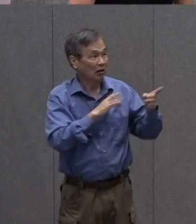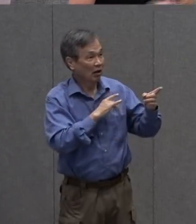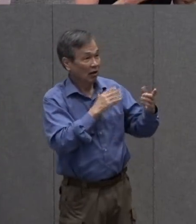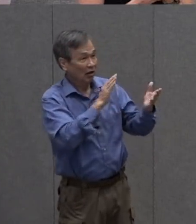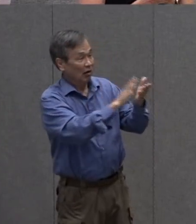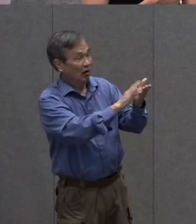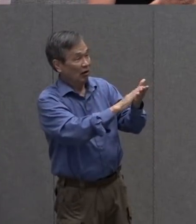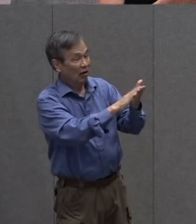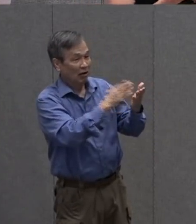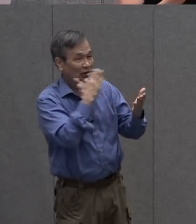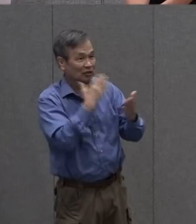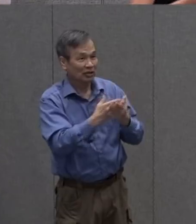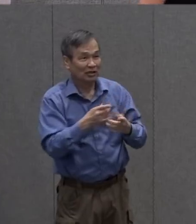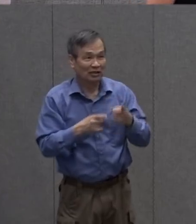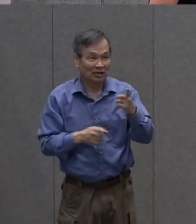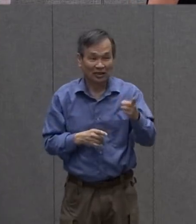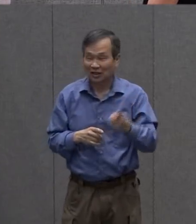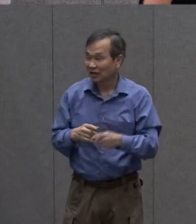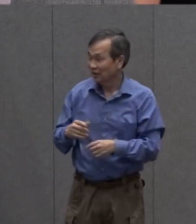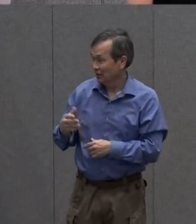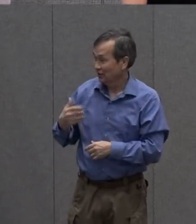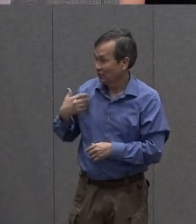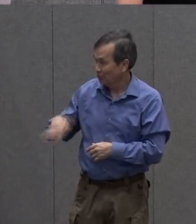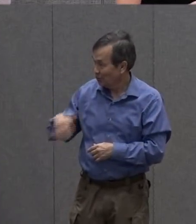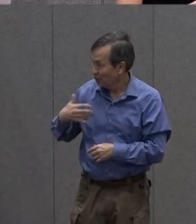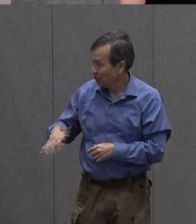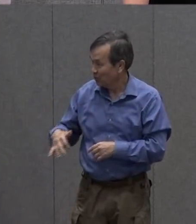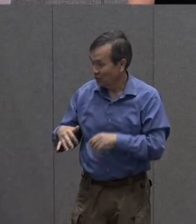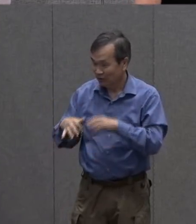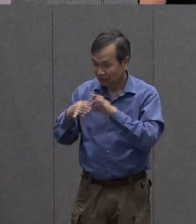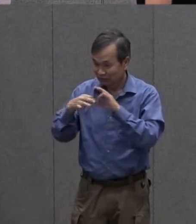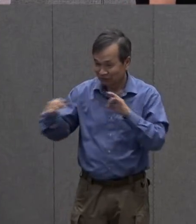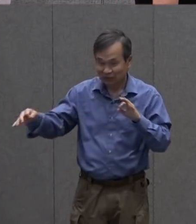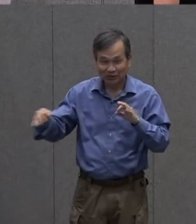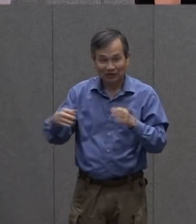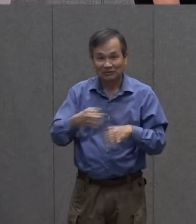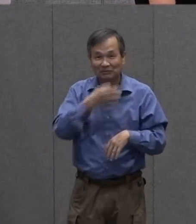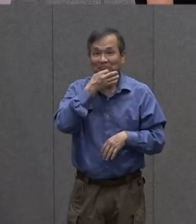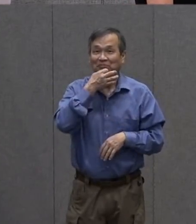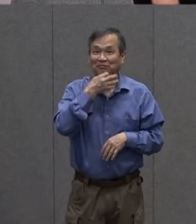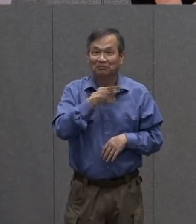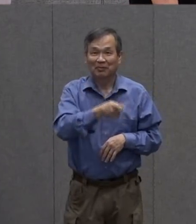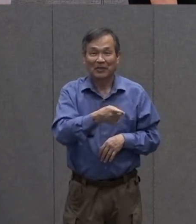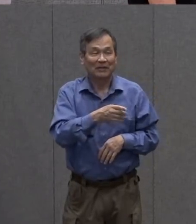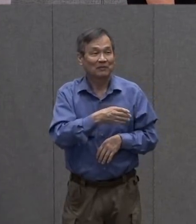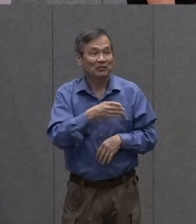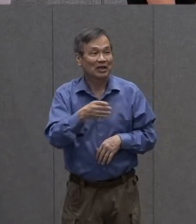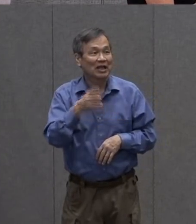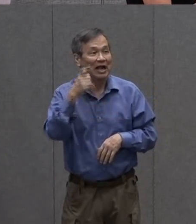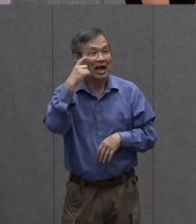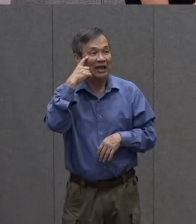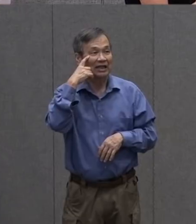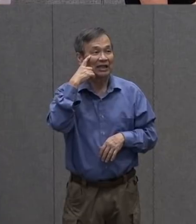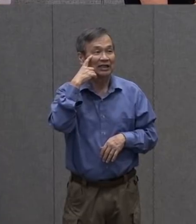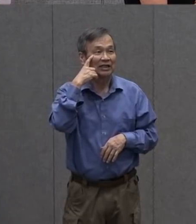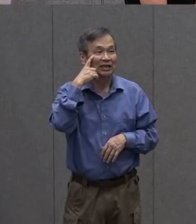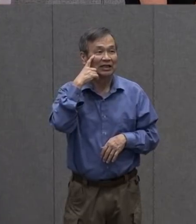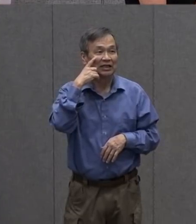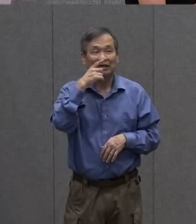You have a great sentence. Nicely done. - Thank you. Your turn. Oh, I think you might be able to jump me, too.